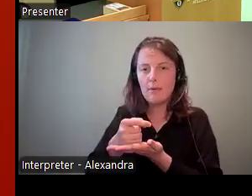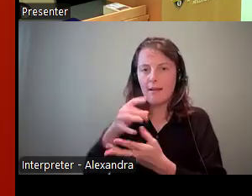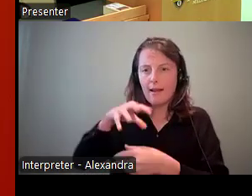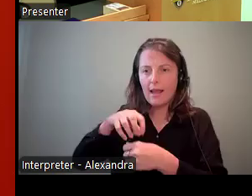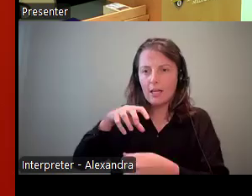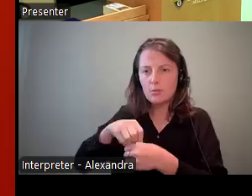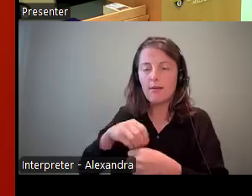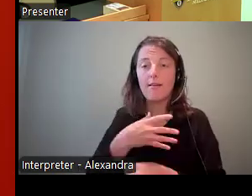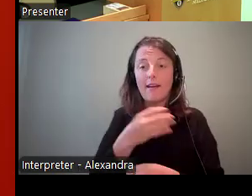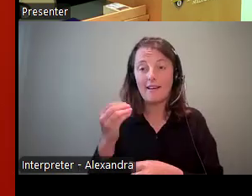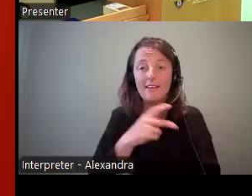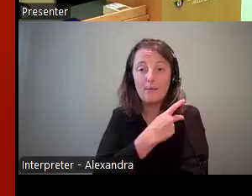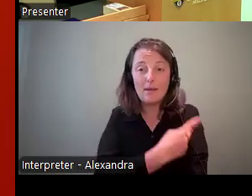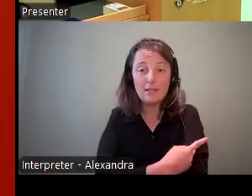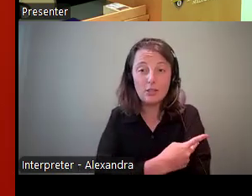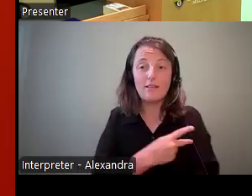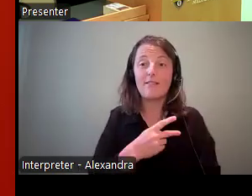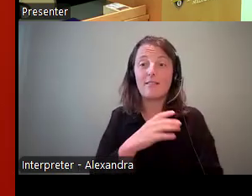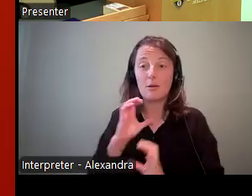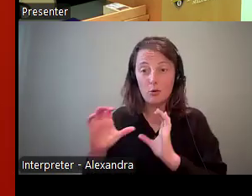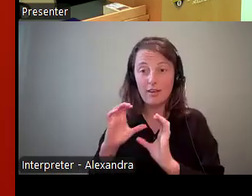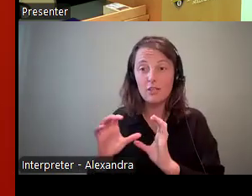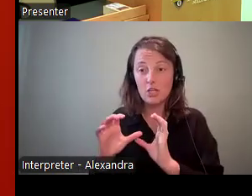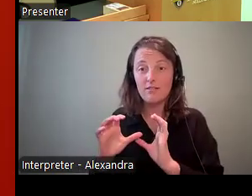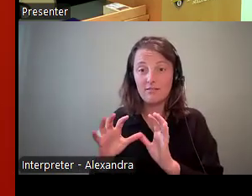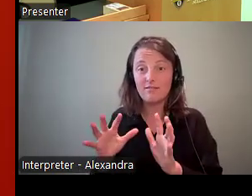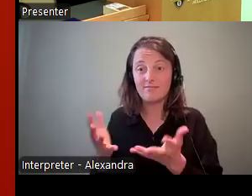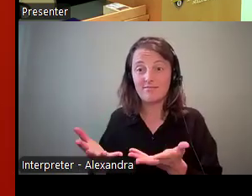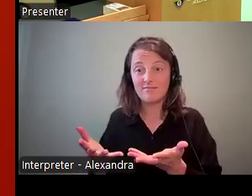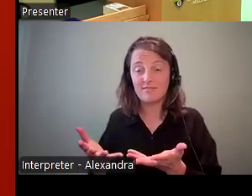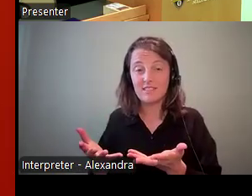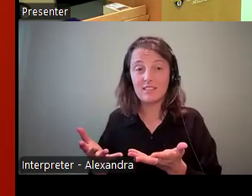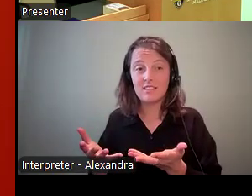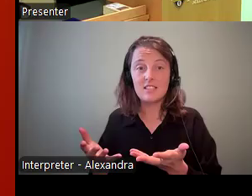communication. We've got to understand how these factors like I mentioned of race, faith, culture,